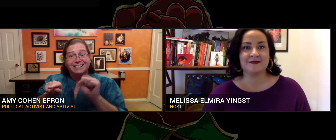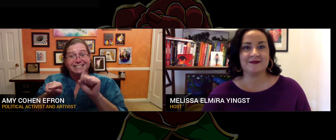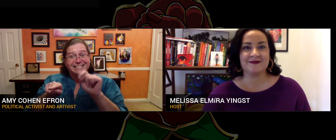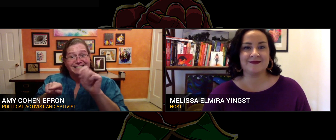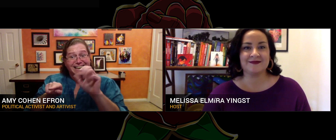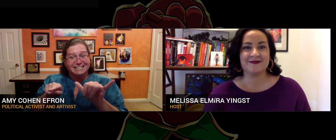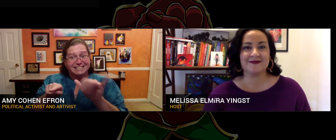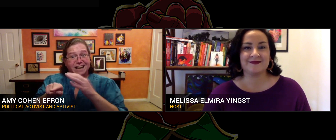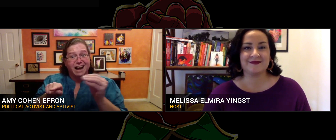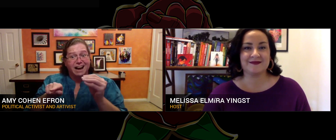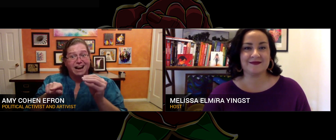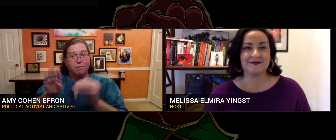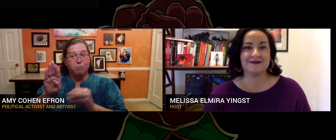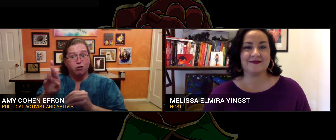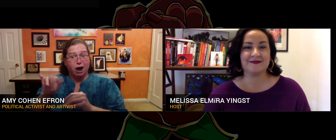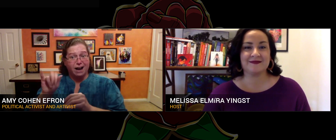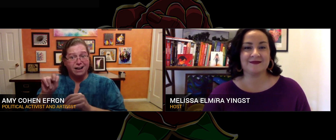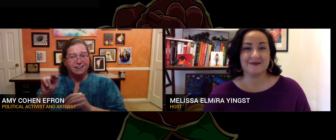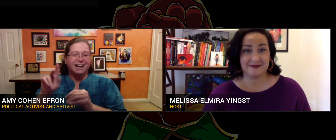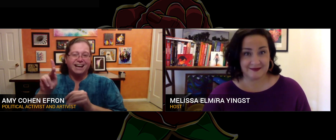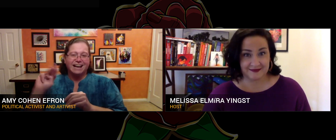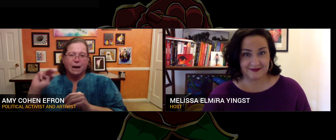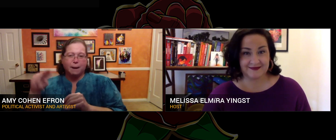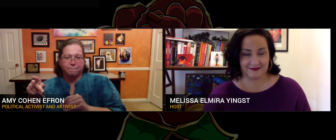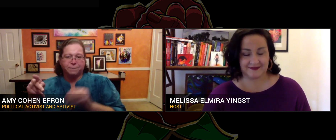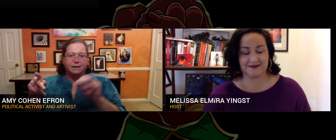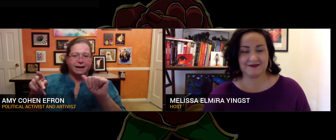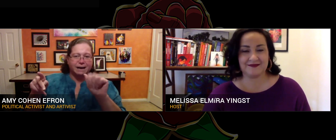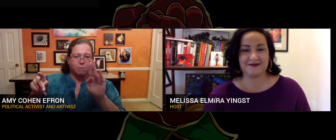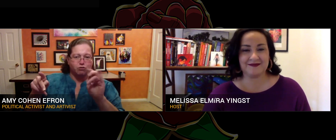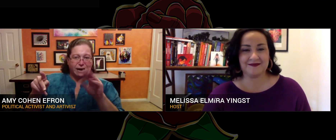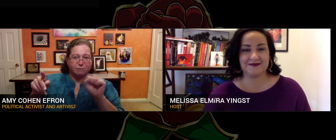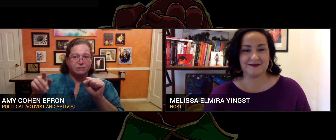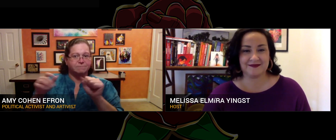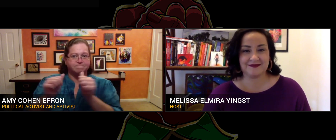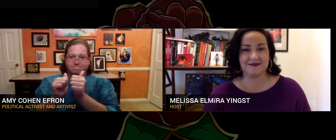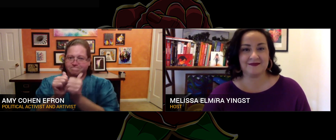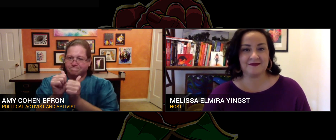The race between Stacey Abrams and Brian Kemp is too close to